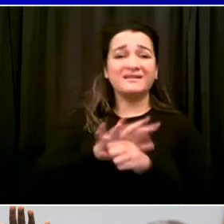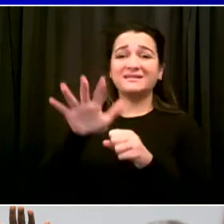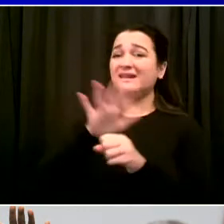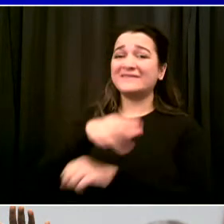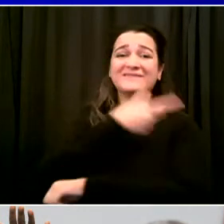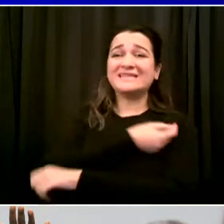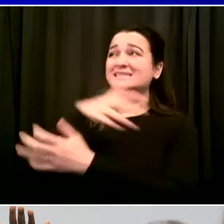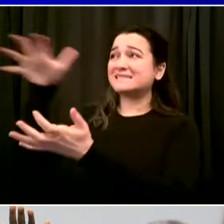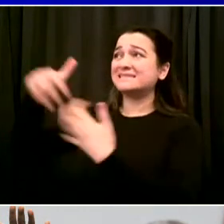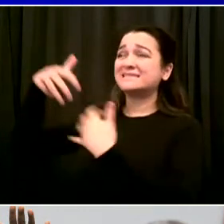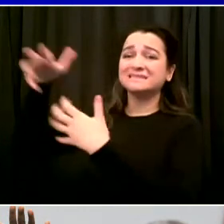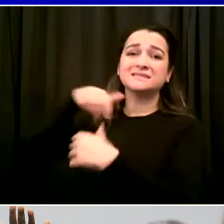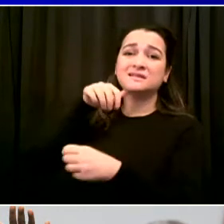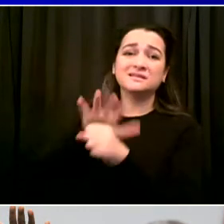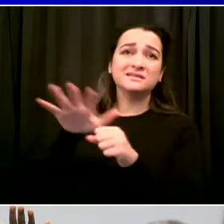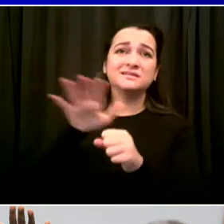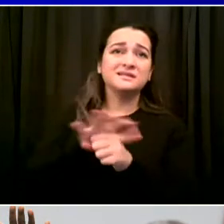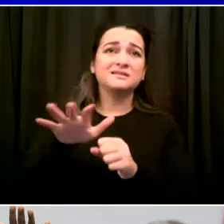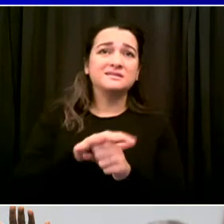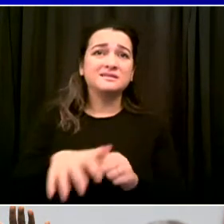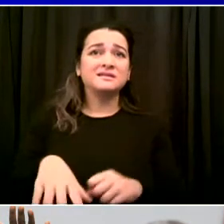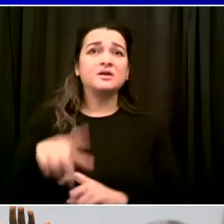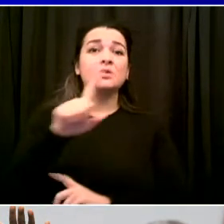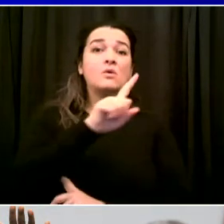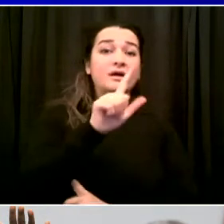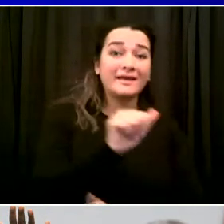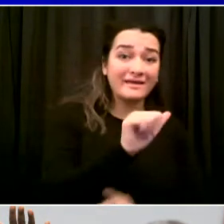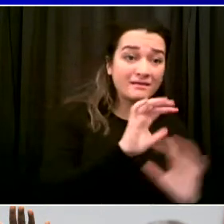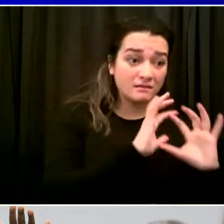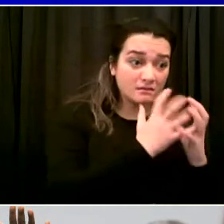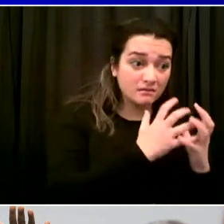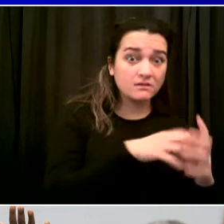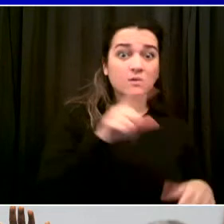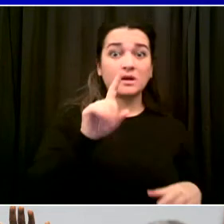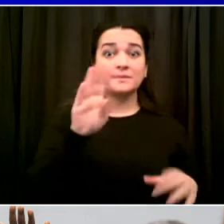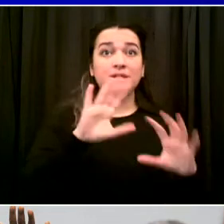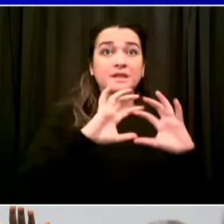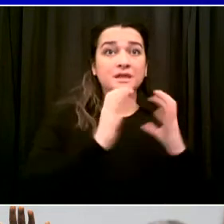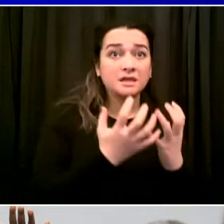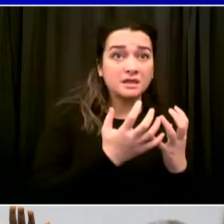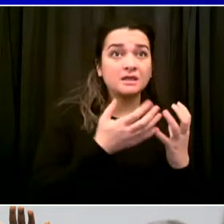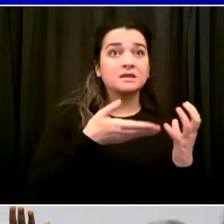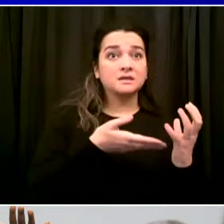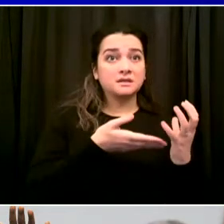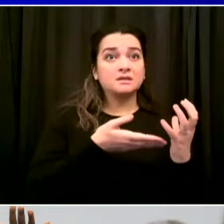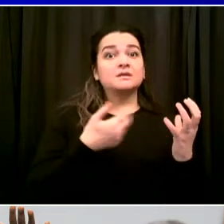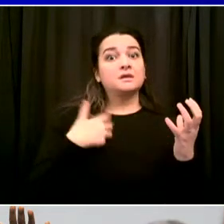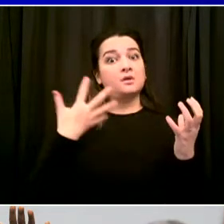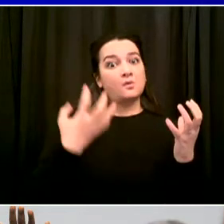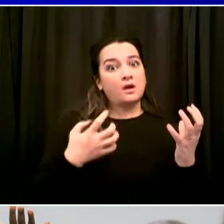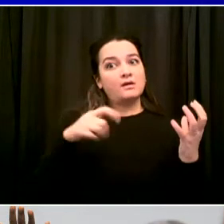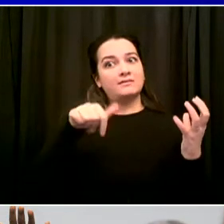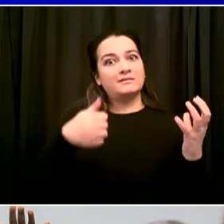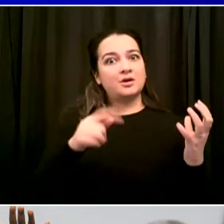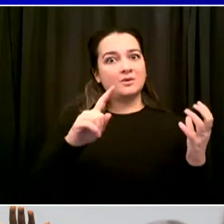KEEP EXPANDING THOSE CATEGORIES AND WE NEED SUPPLY.